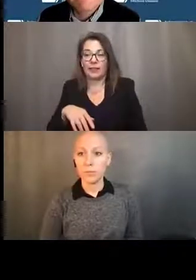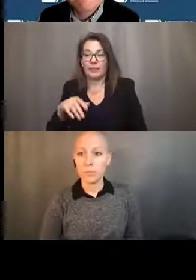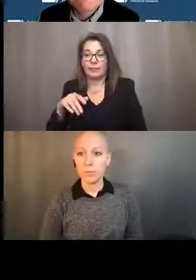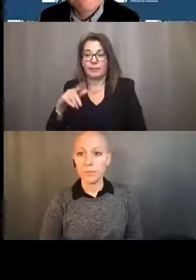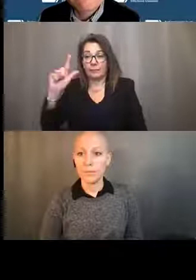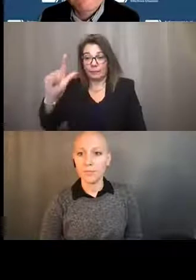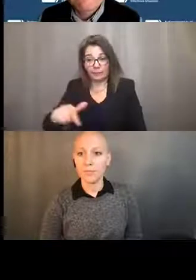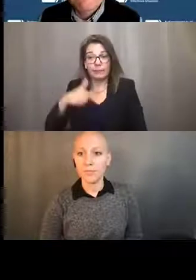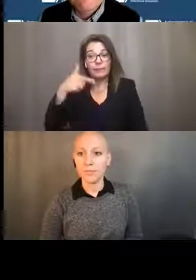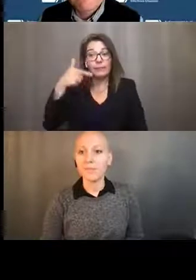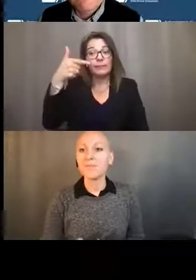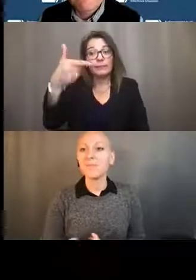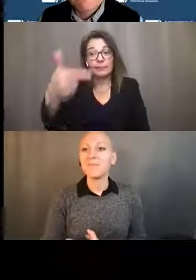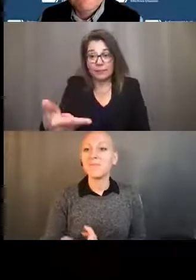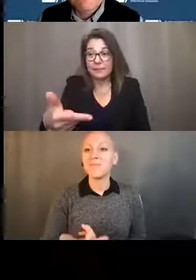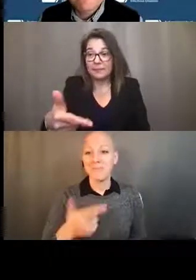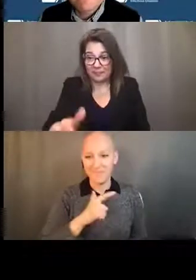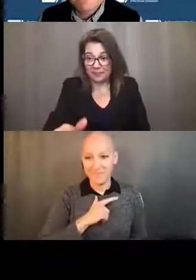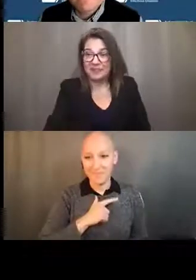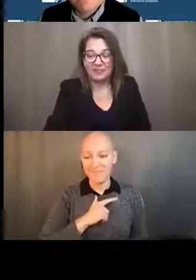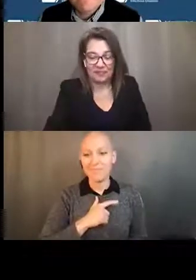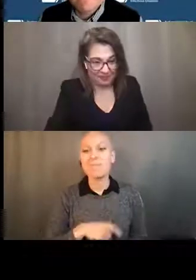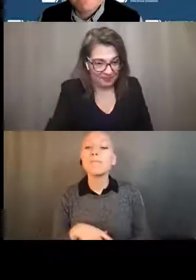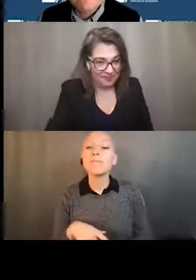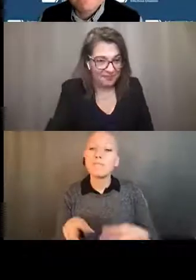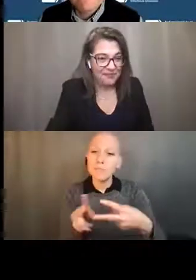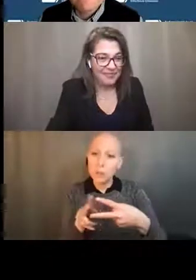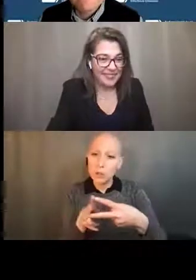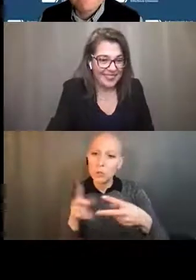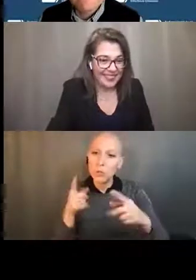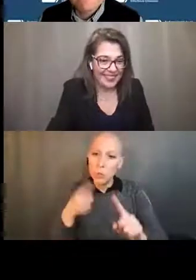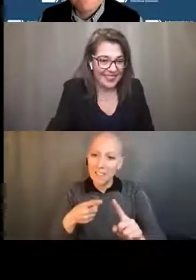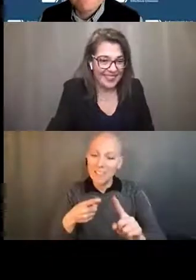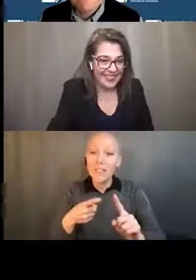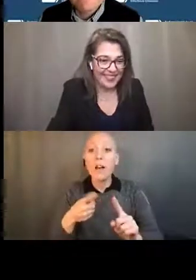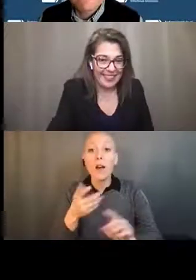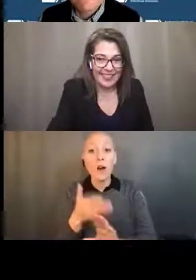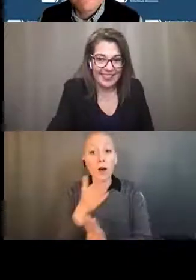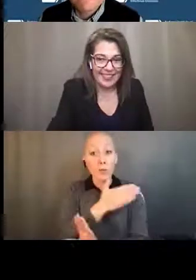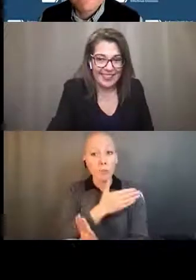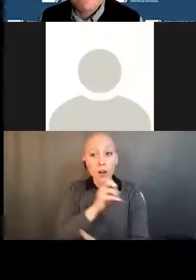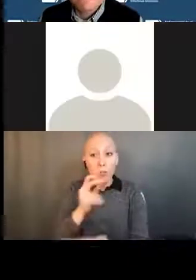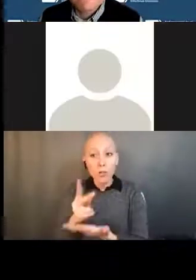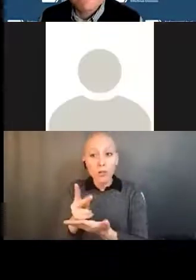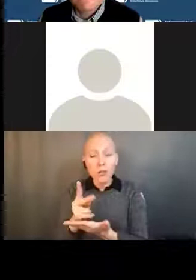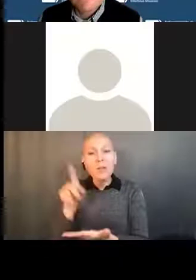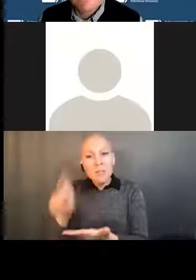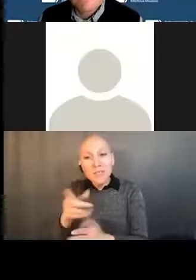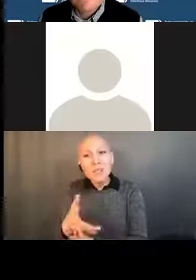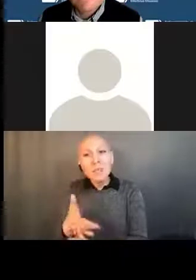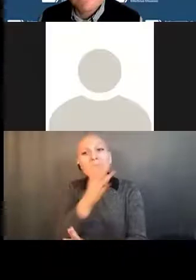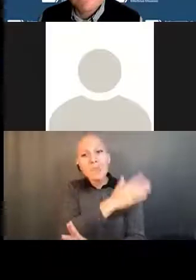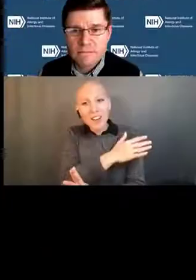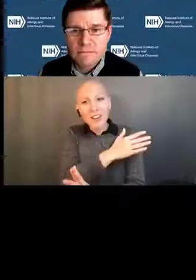one is prior approval should always be prior, right. So you need to ask us before you make the change and next, when in doubt ask.